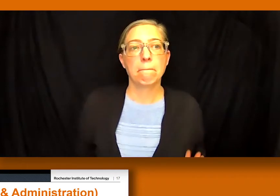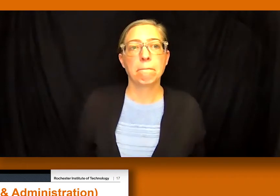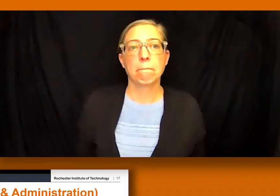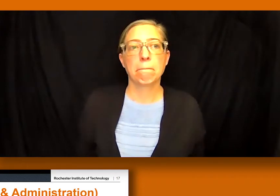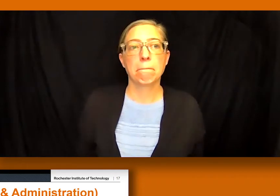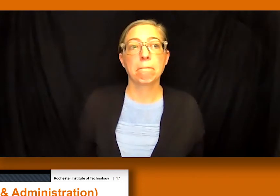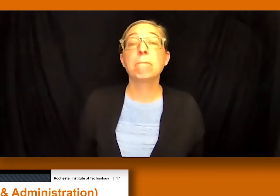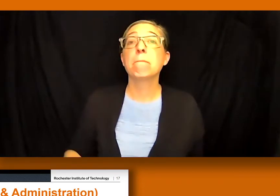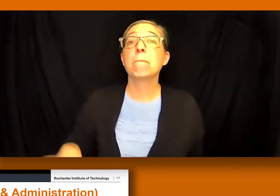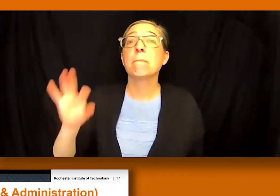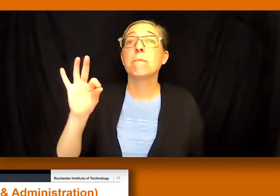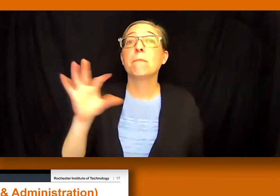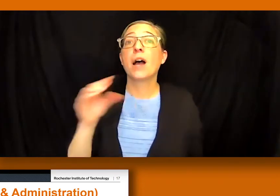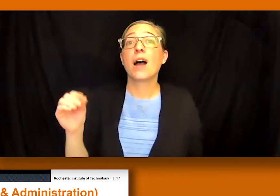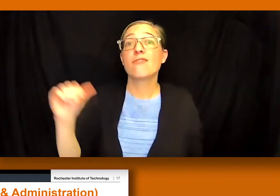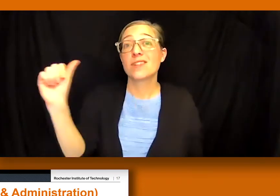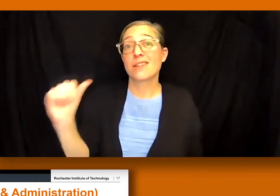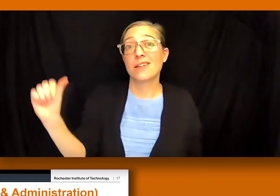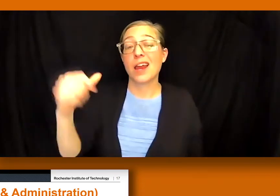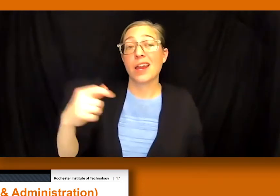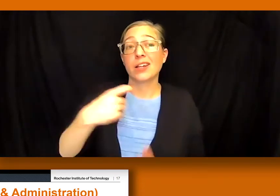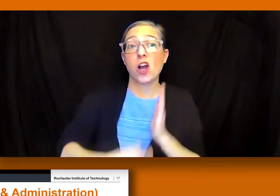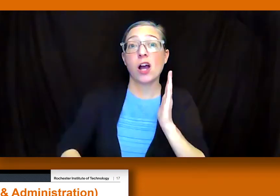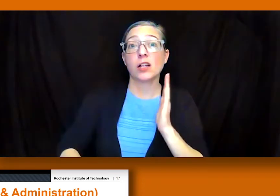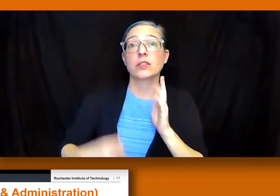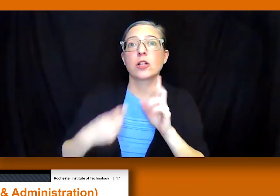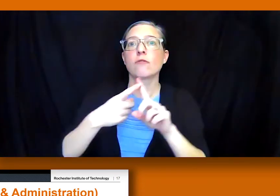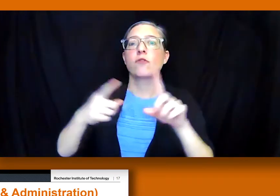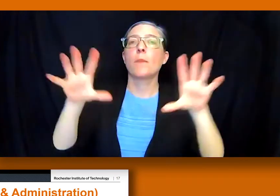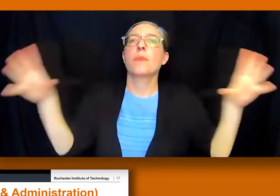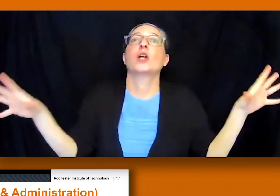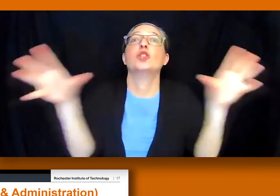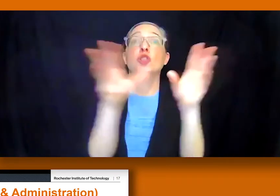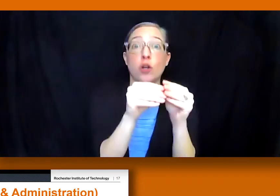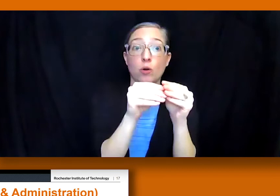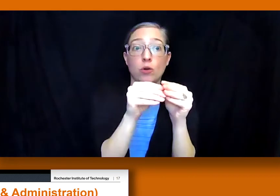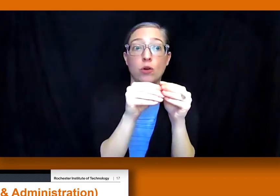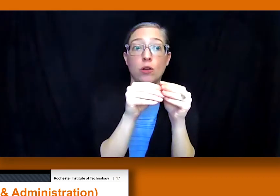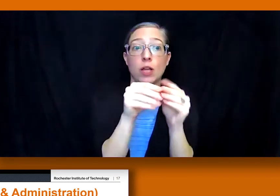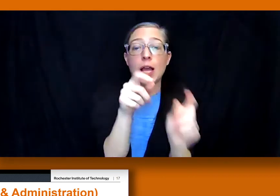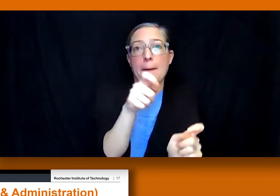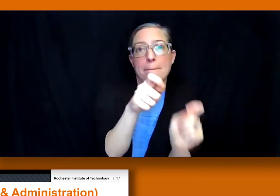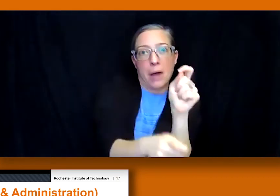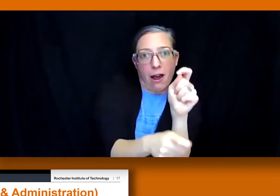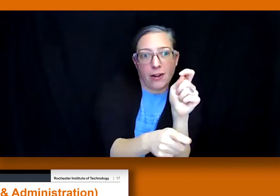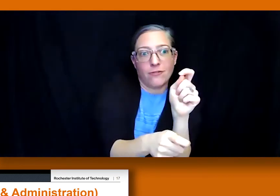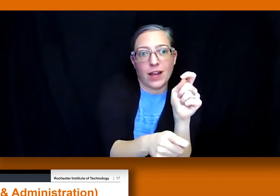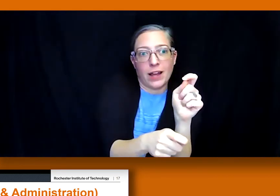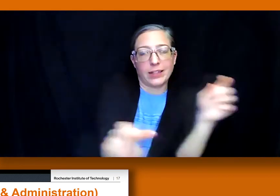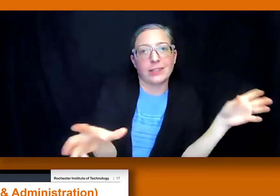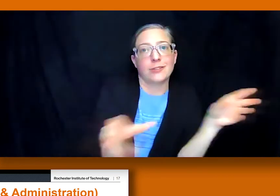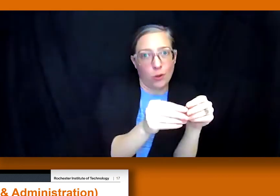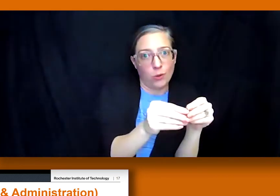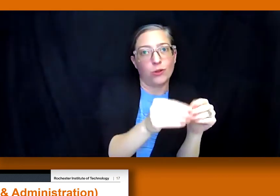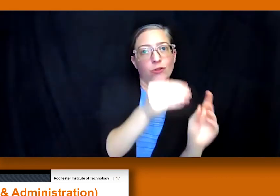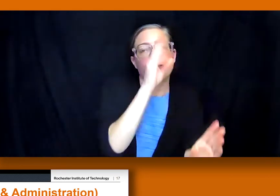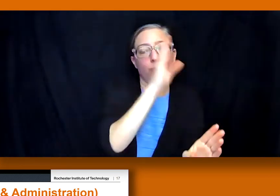off the total modified direct costs, which you'll see a line item at the bottom of the budget template.